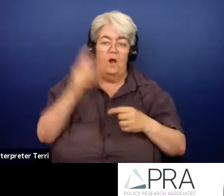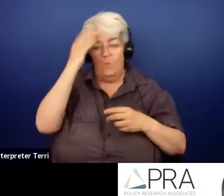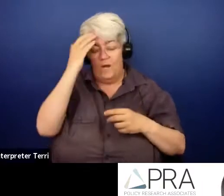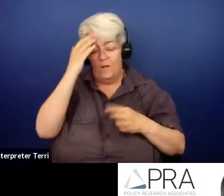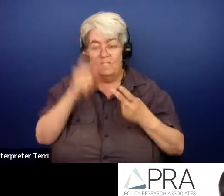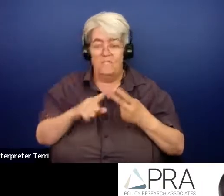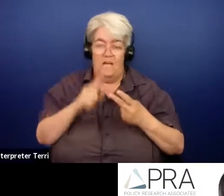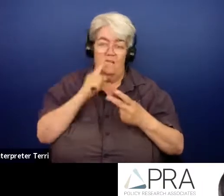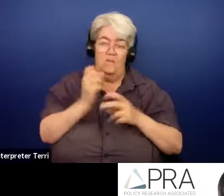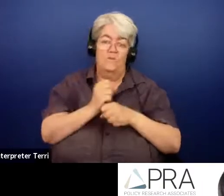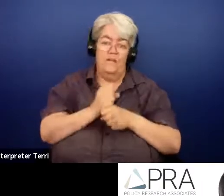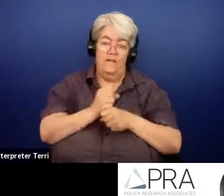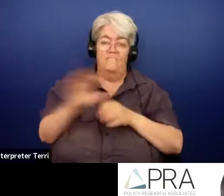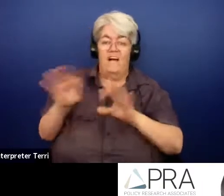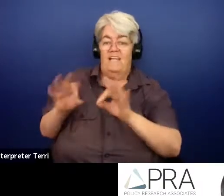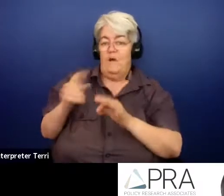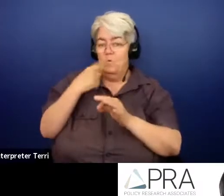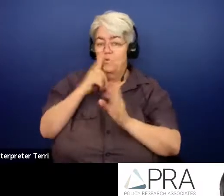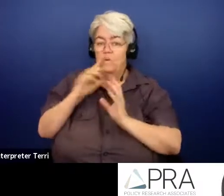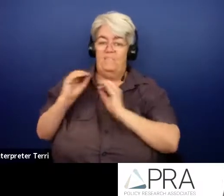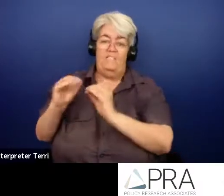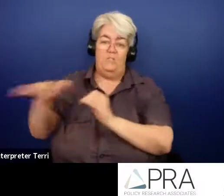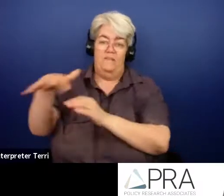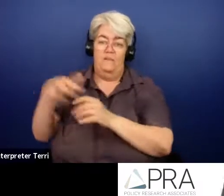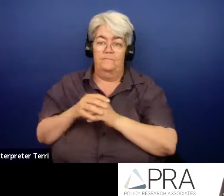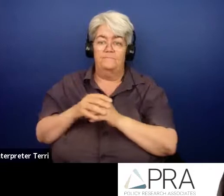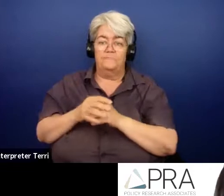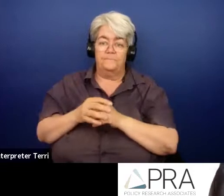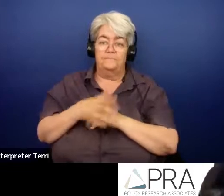of your key champions until the first place and understanding what to do different.